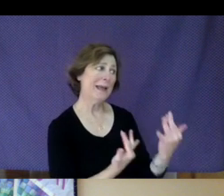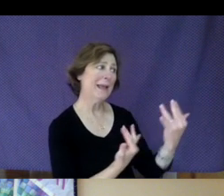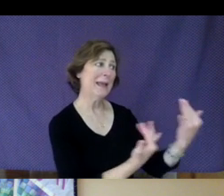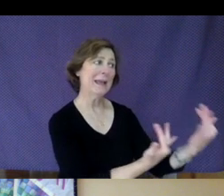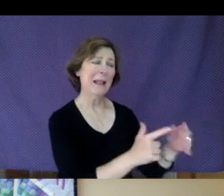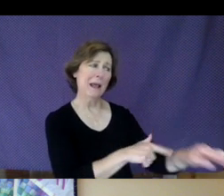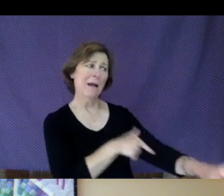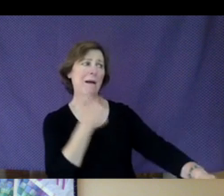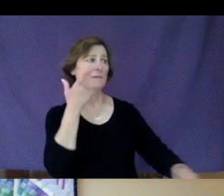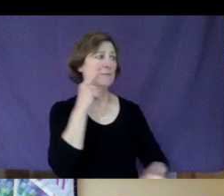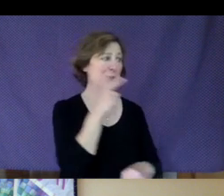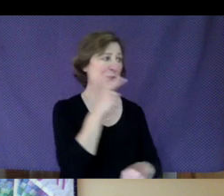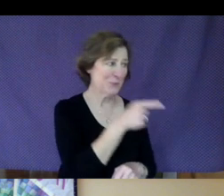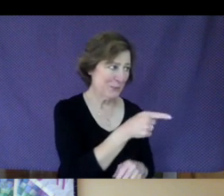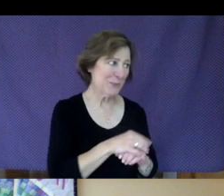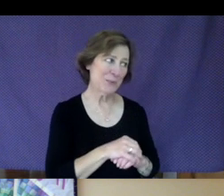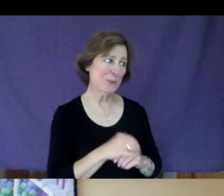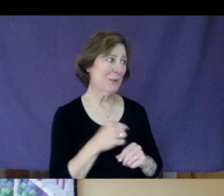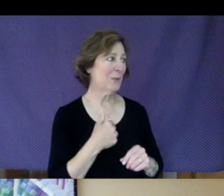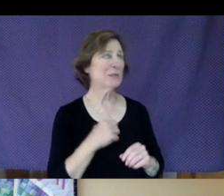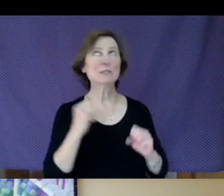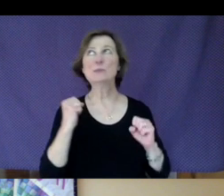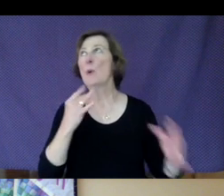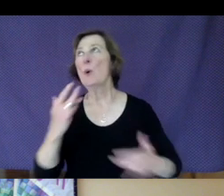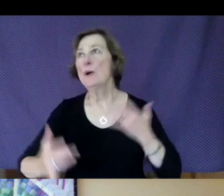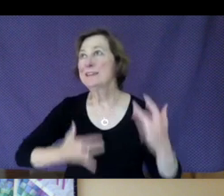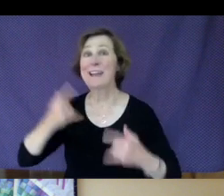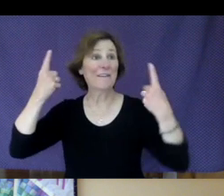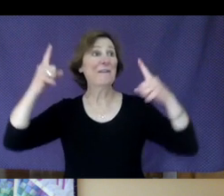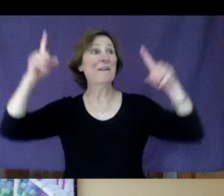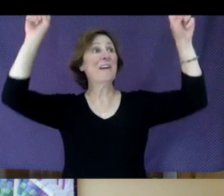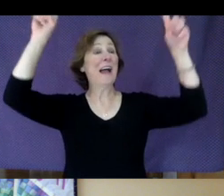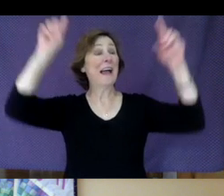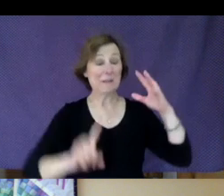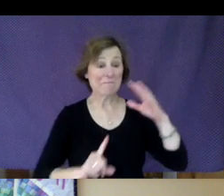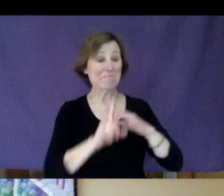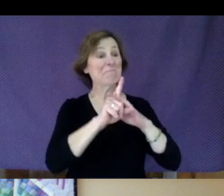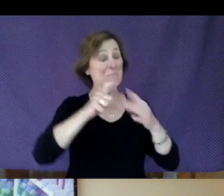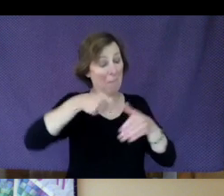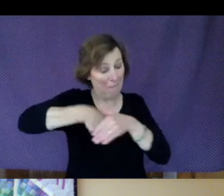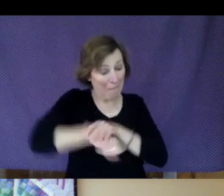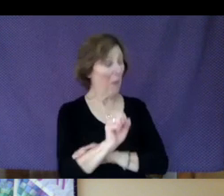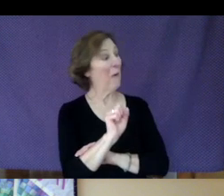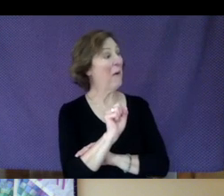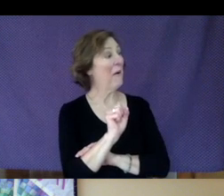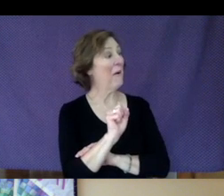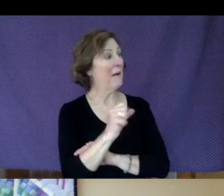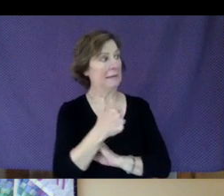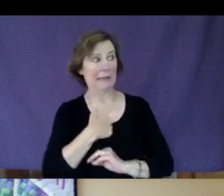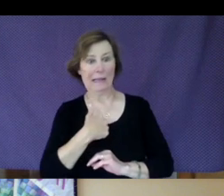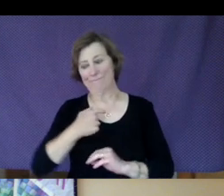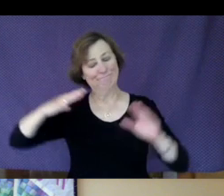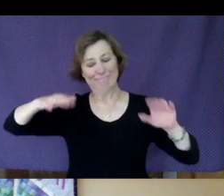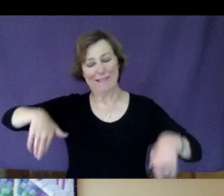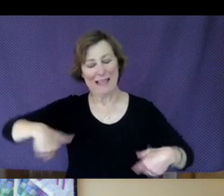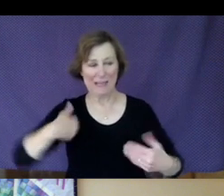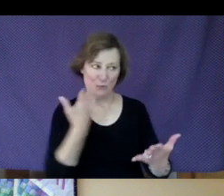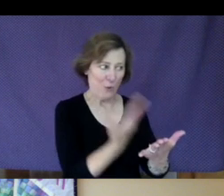We were all so excited when you finally made your appearance I was too late to witness the birth of either of your brothers